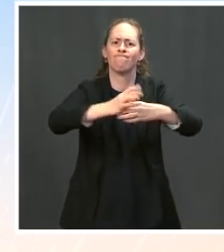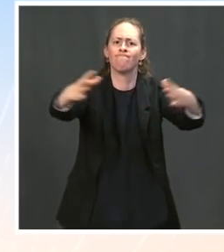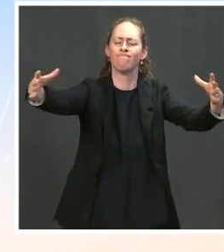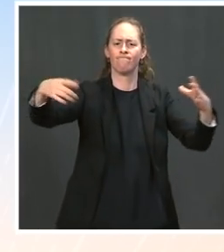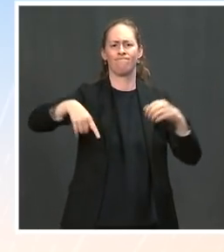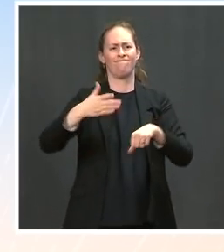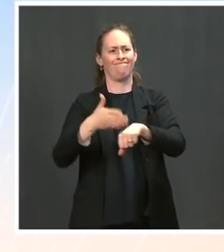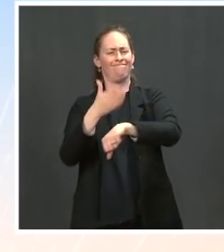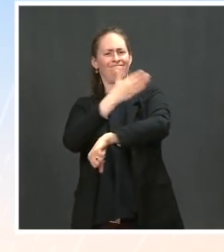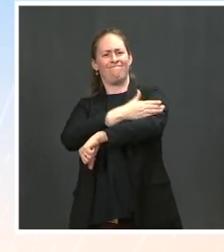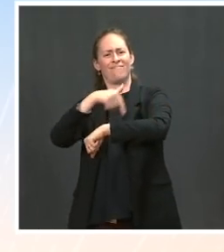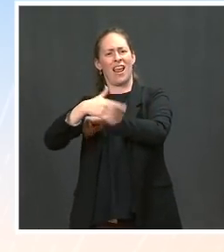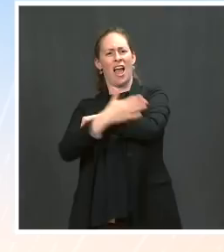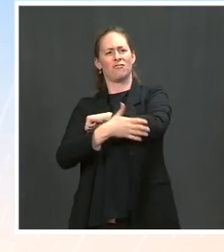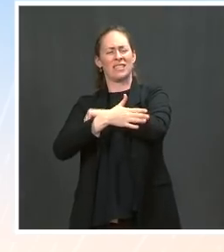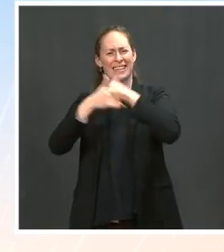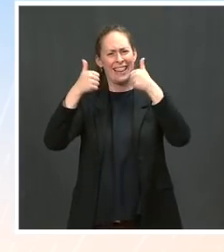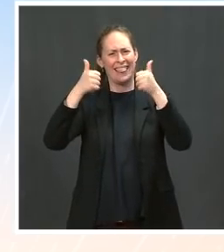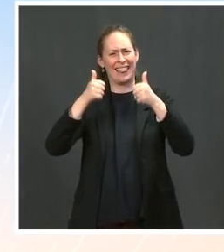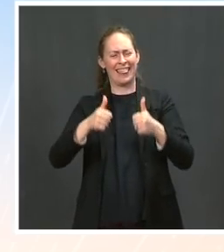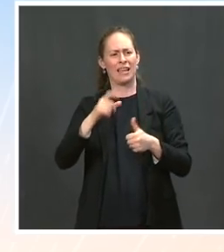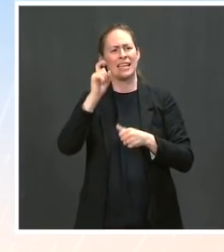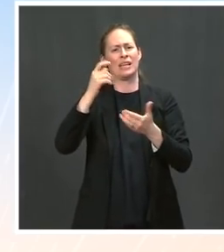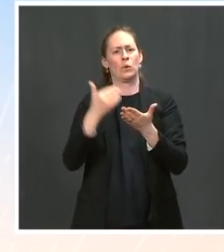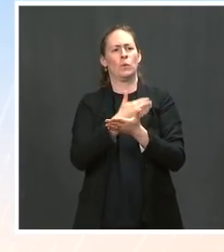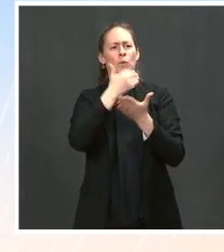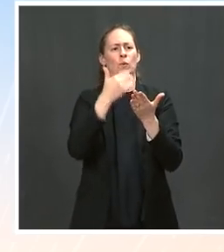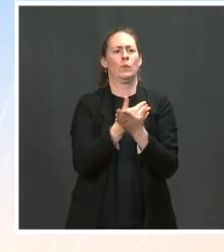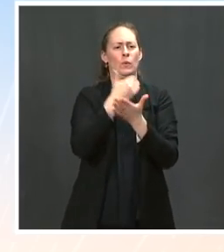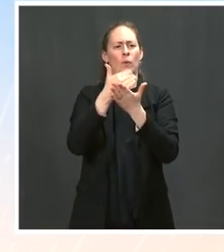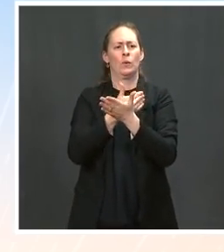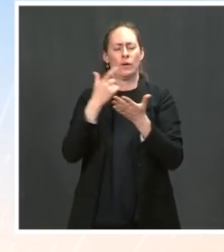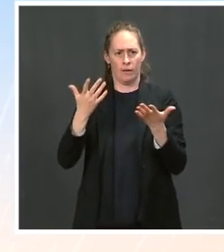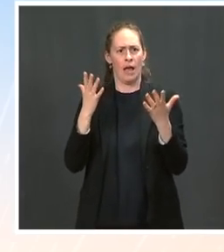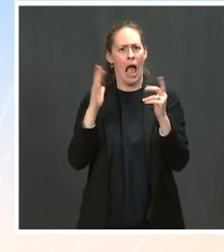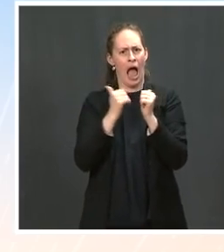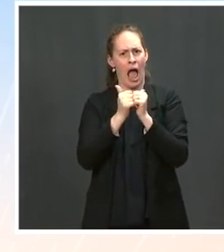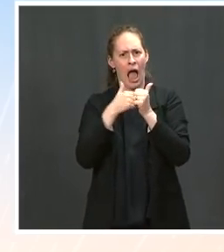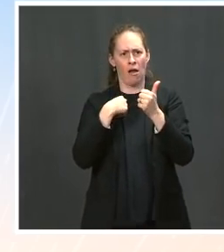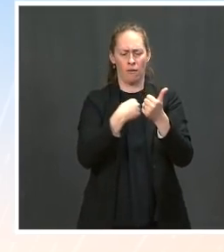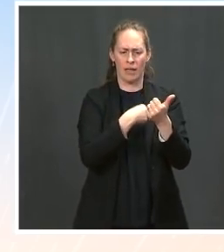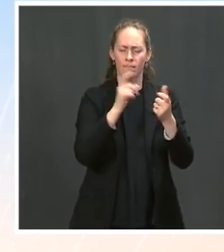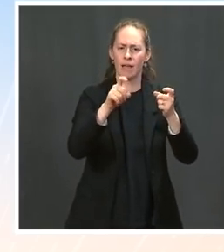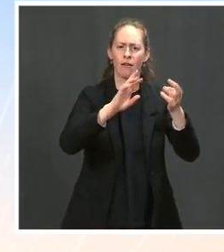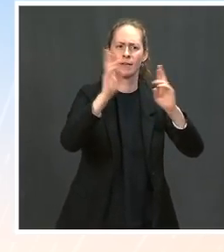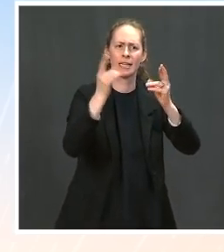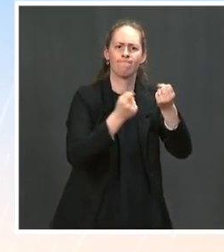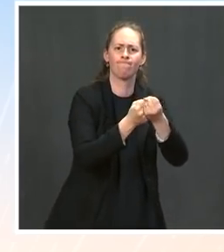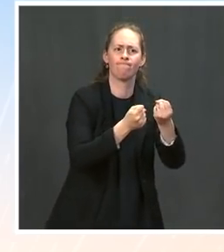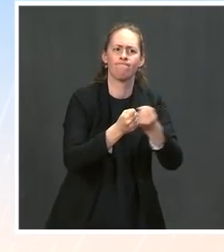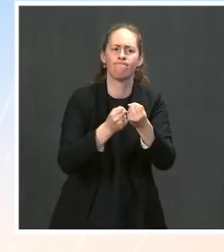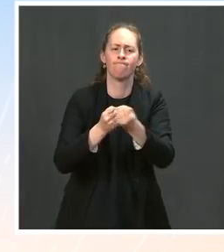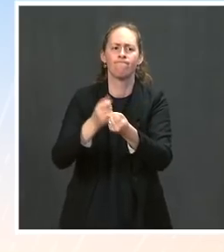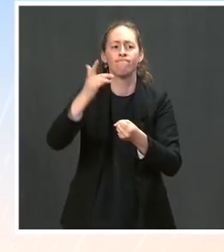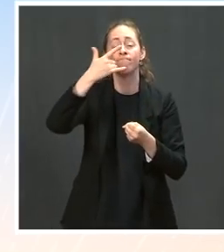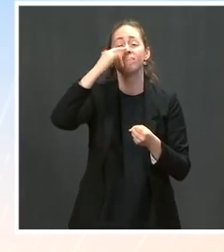It's about ensuring that caregivers have the support that they need. It's about providing broadband access to Americans